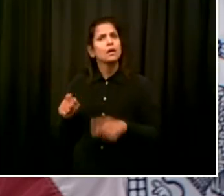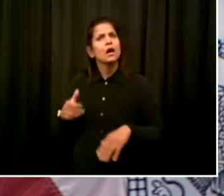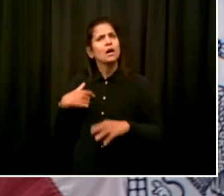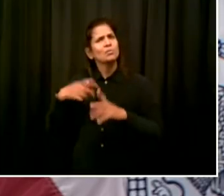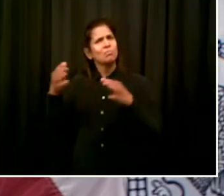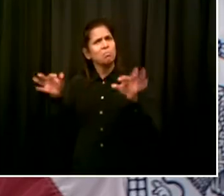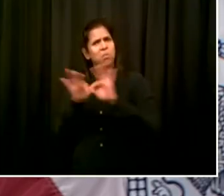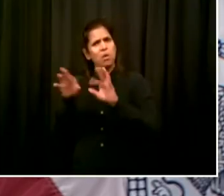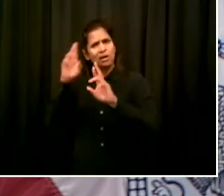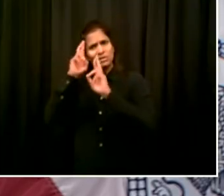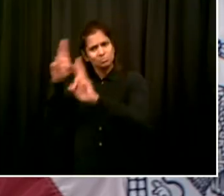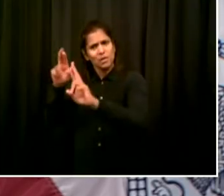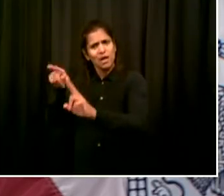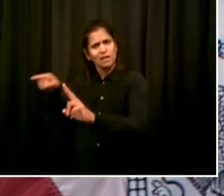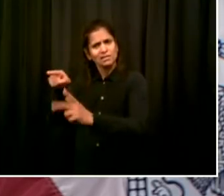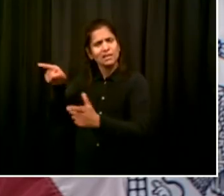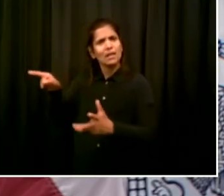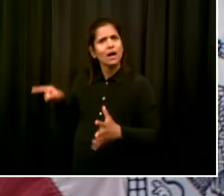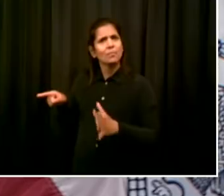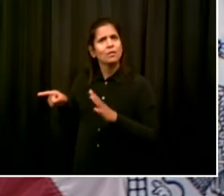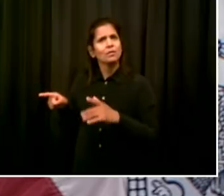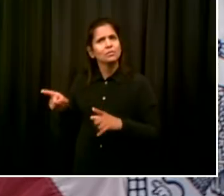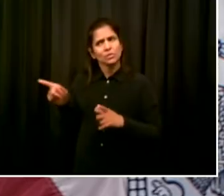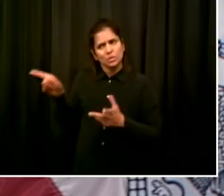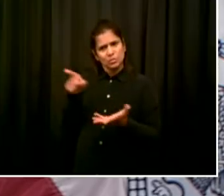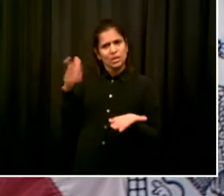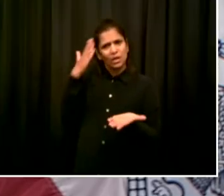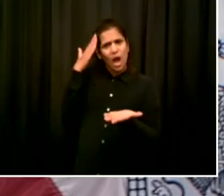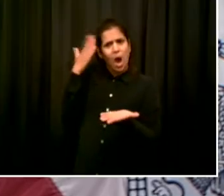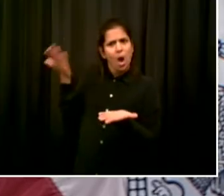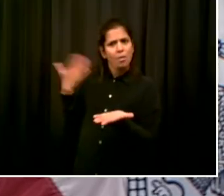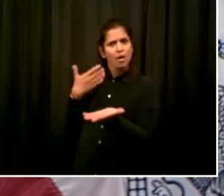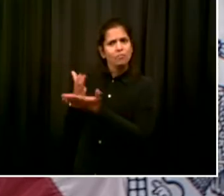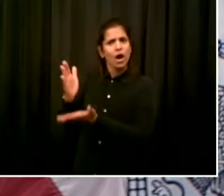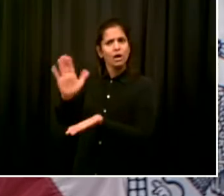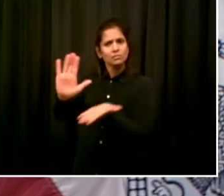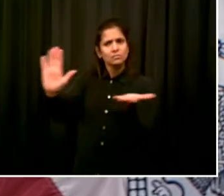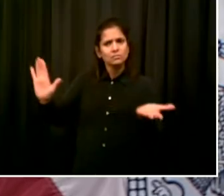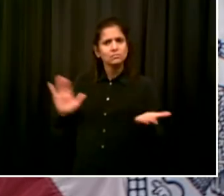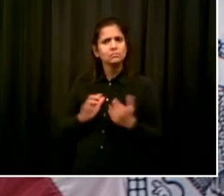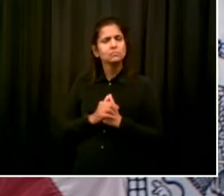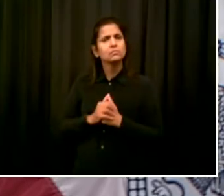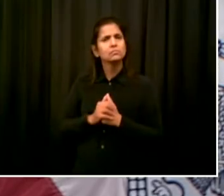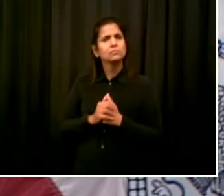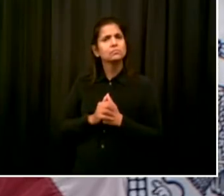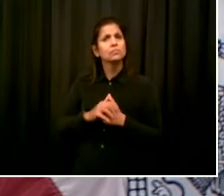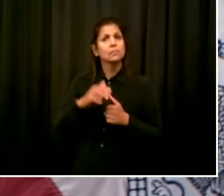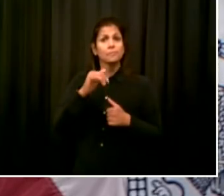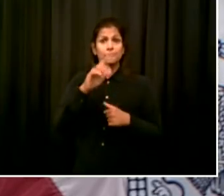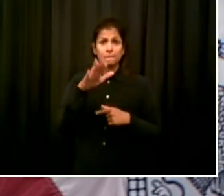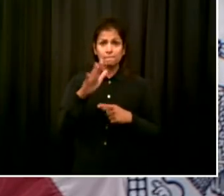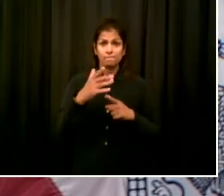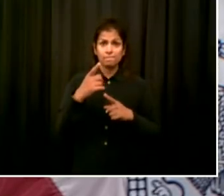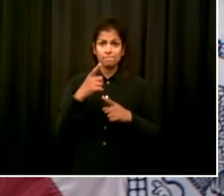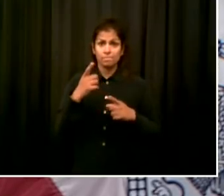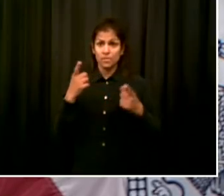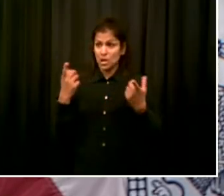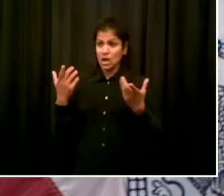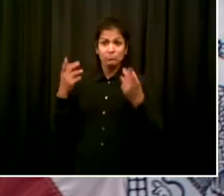SPECIFICS . WE WANT TO KNOW D AN BE RESPECULTF BUT T IIS ALL CASE-BY-CASE . EVERYONE IS VODETETD O